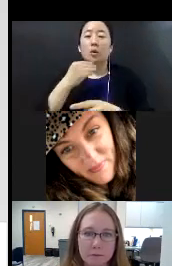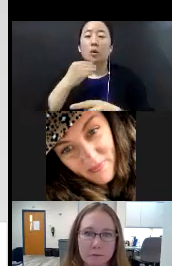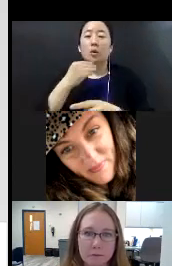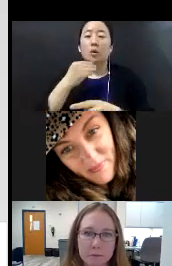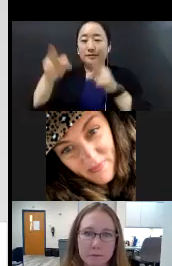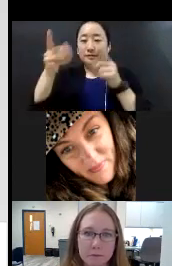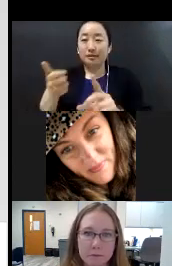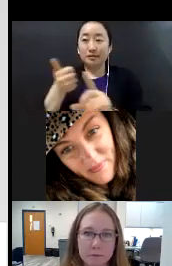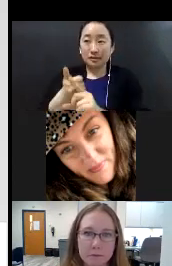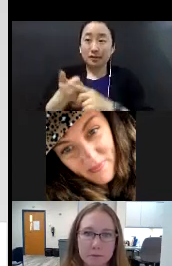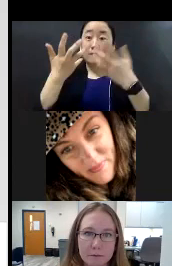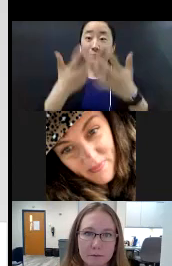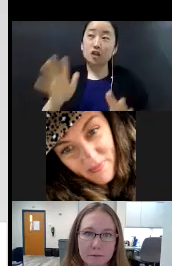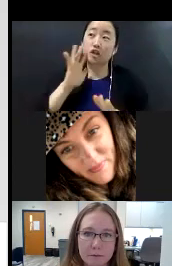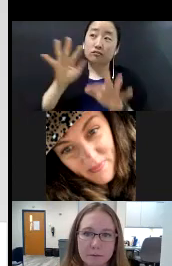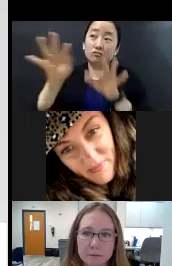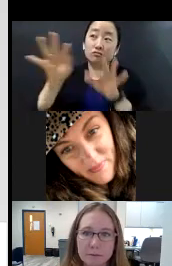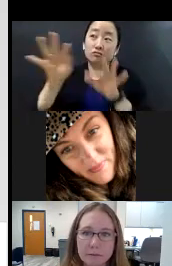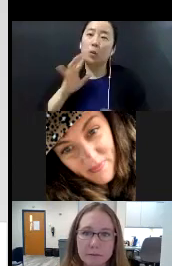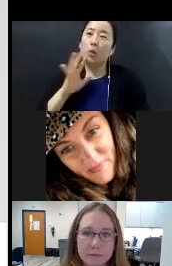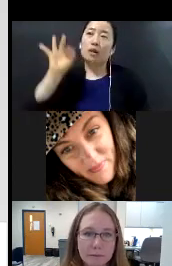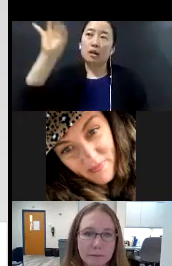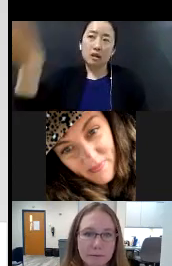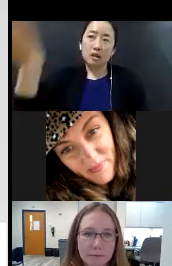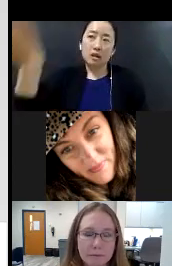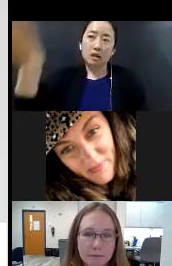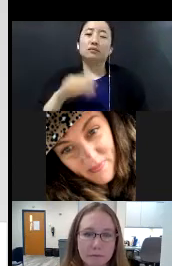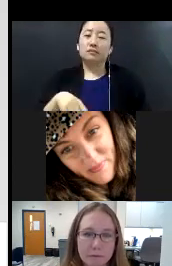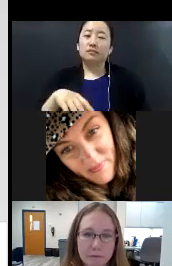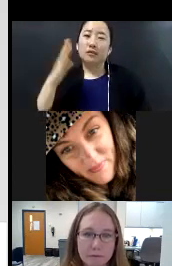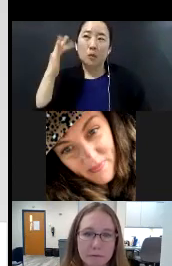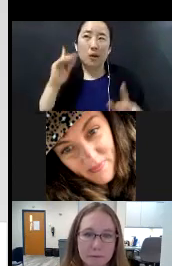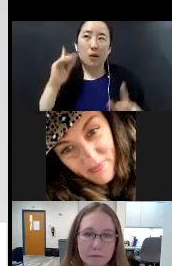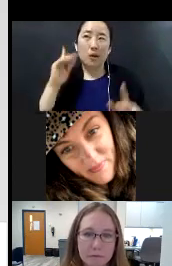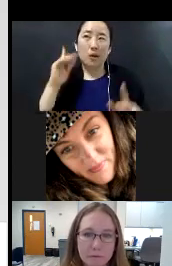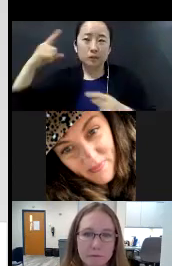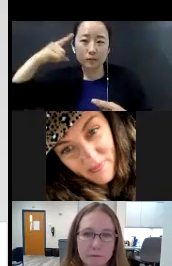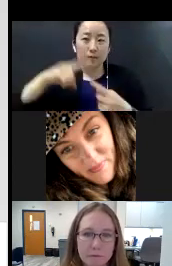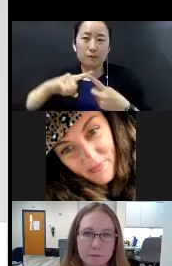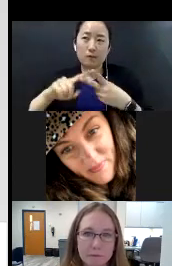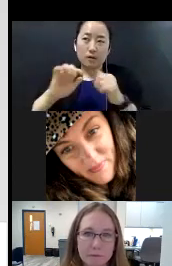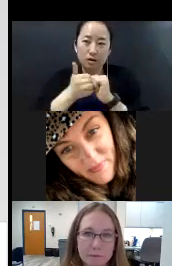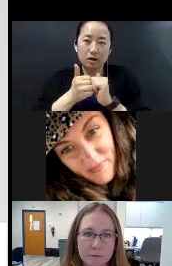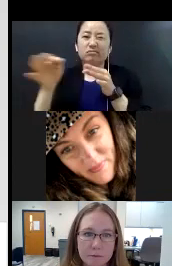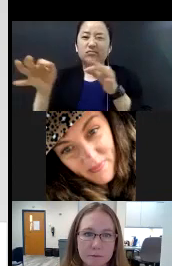THEY WRAP UP AND EXPLAINING WHY WE OFFER THE SURVEY. IT'S BRIEF.